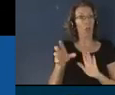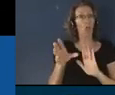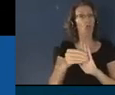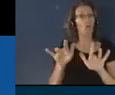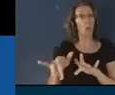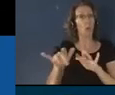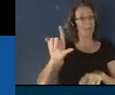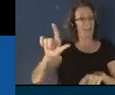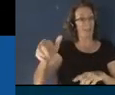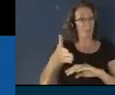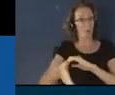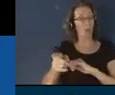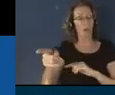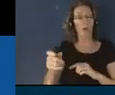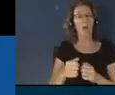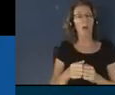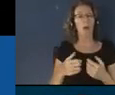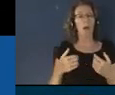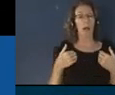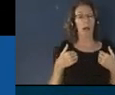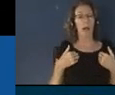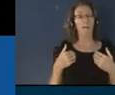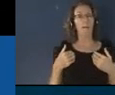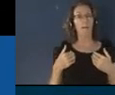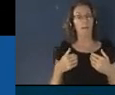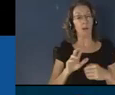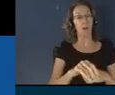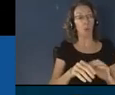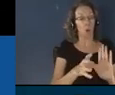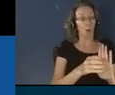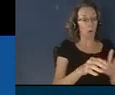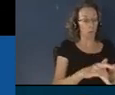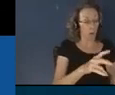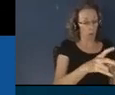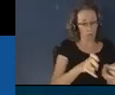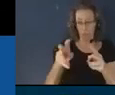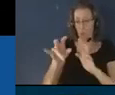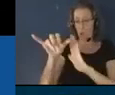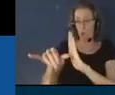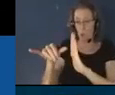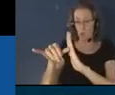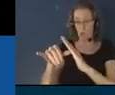um if you put a you if you put your recording up there and it's less than an hour and you have a